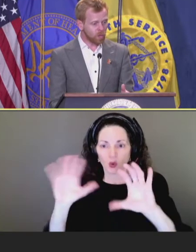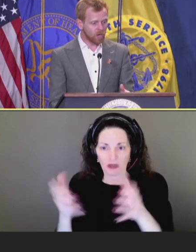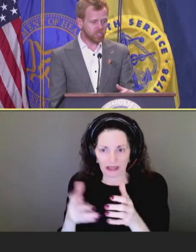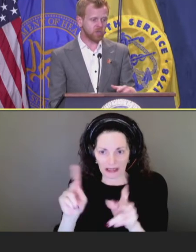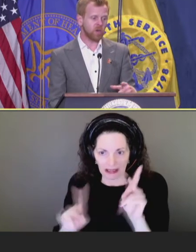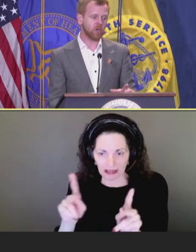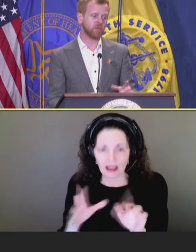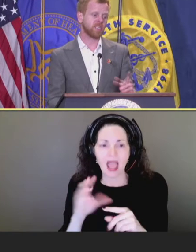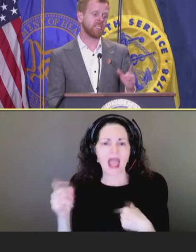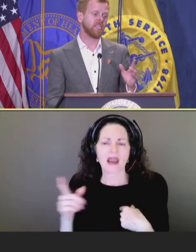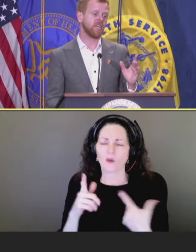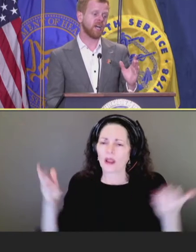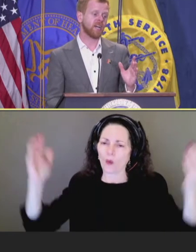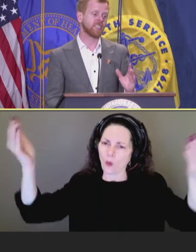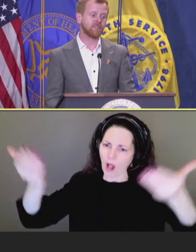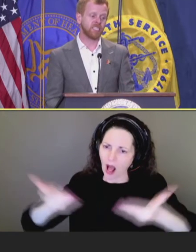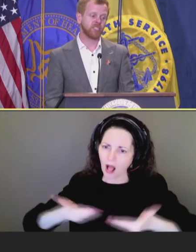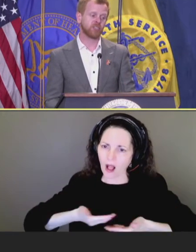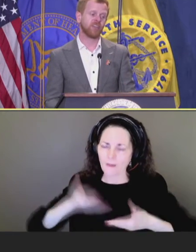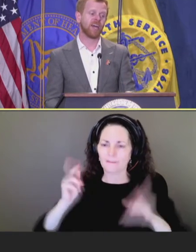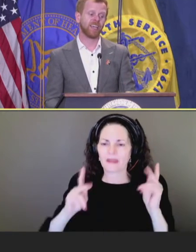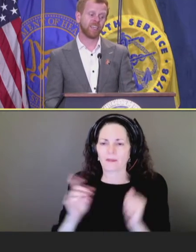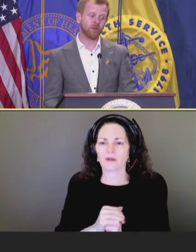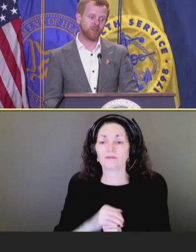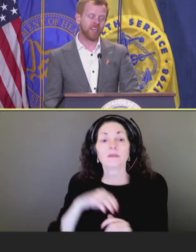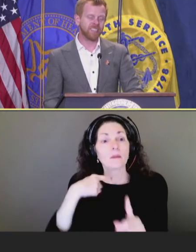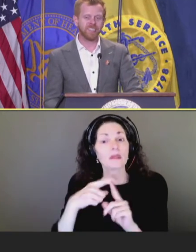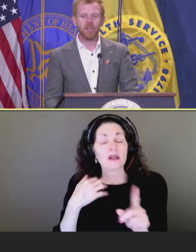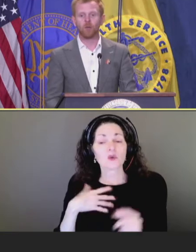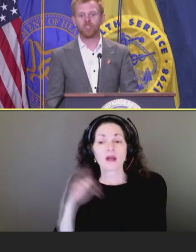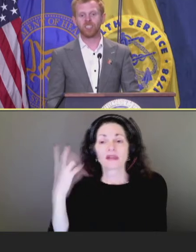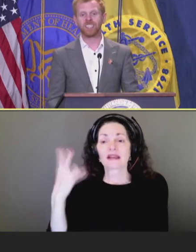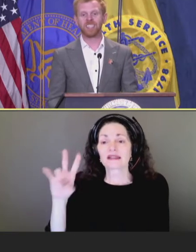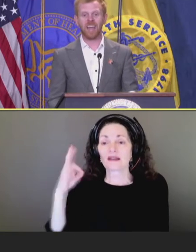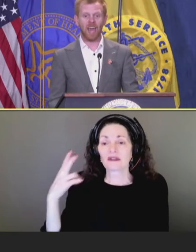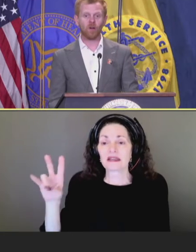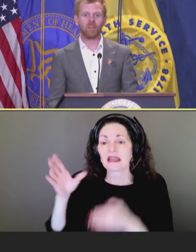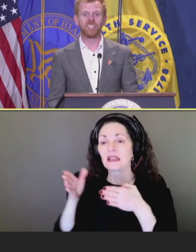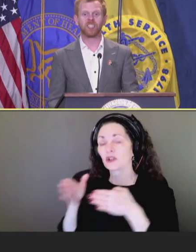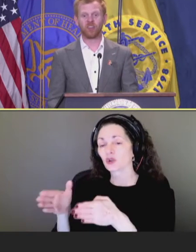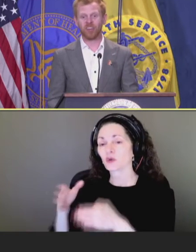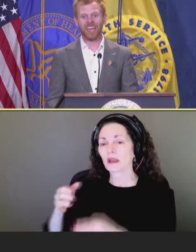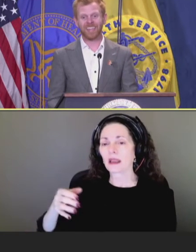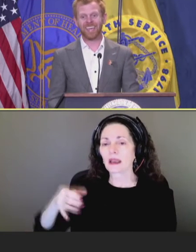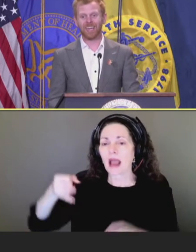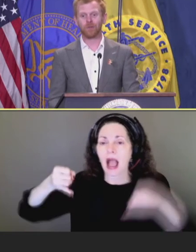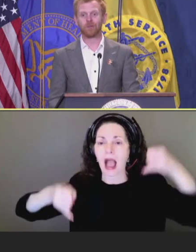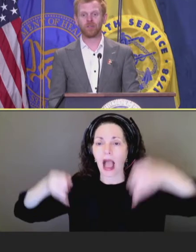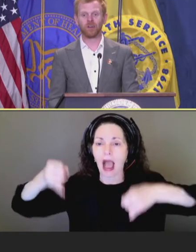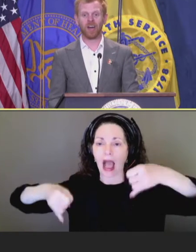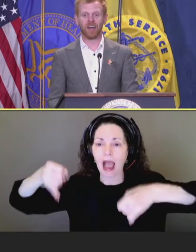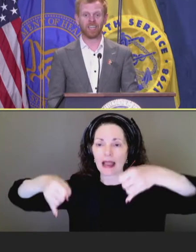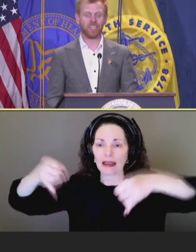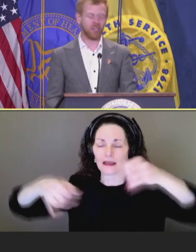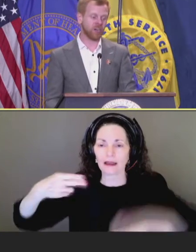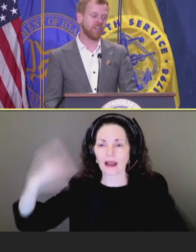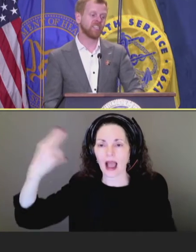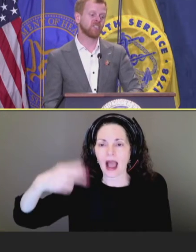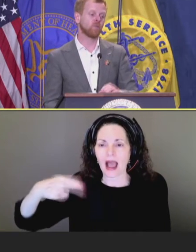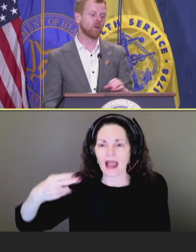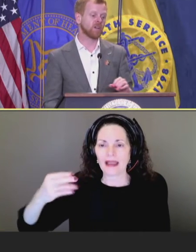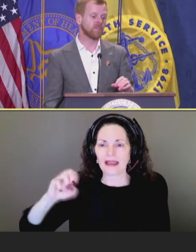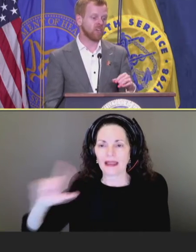We also host the 17th Street High Heel Race, which is now in its 38th annual year. It is one of the